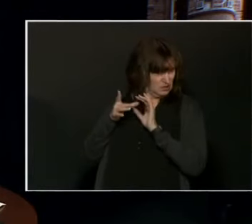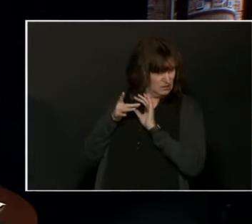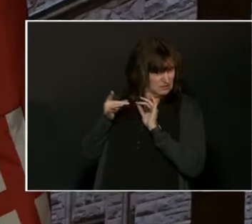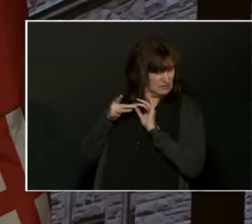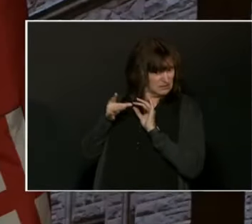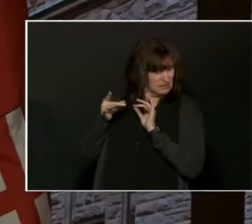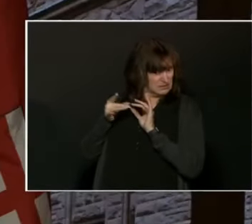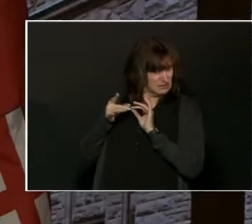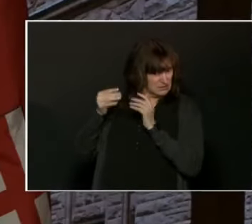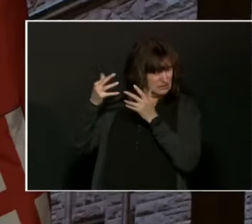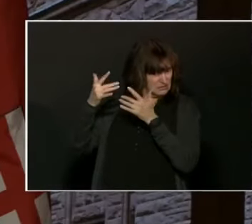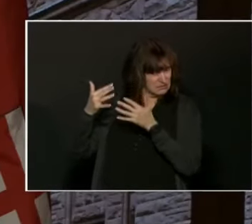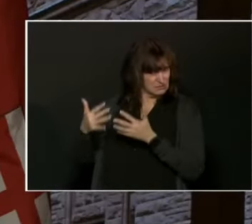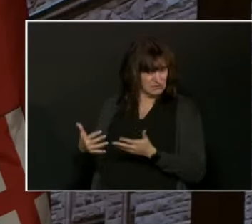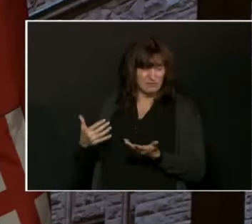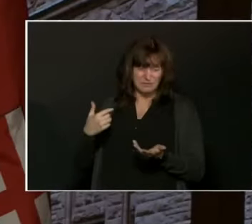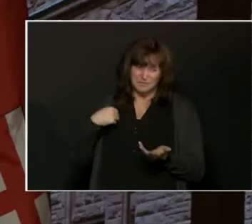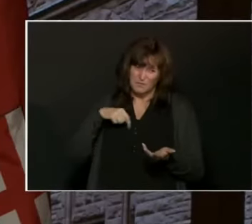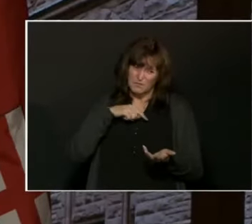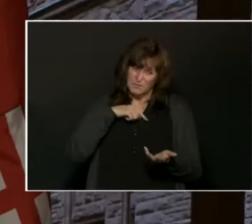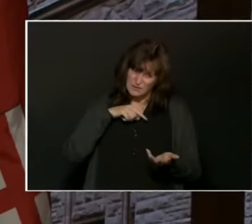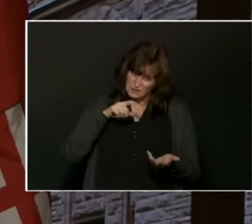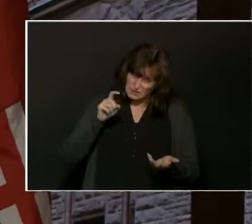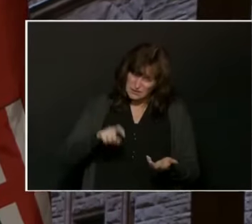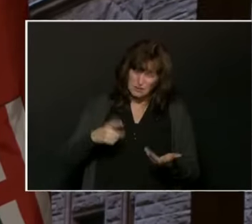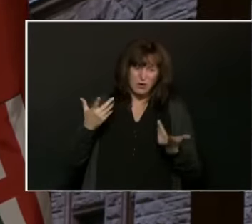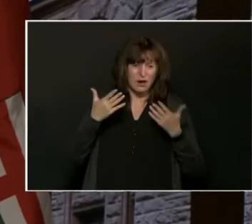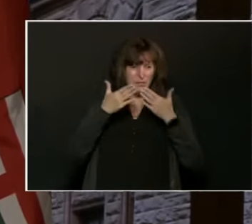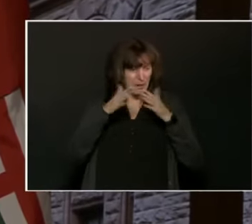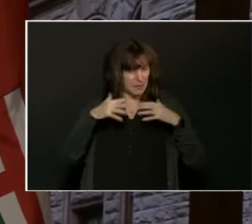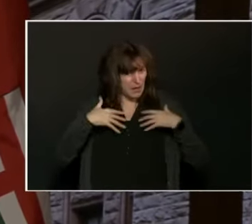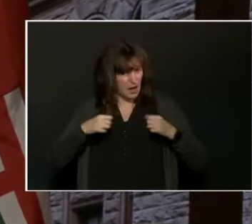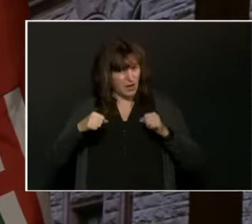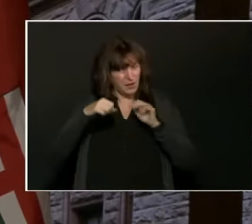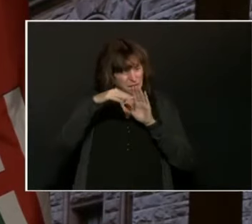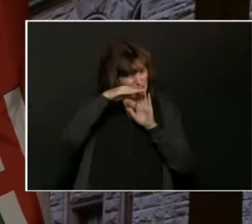CHALLENGING AND PRECARIOUS SITUATION AS DR BROWN HAS